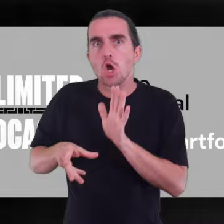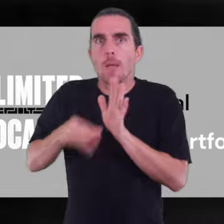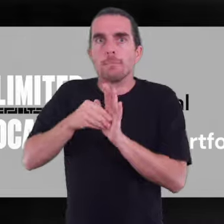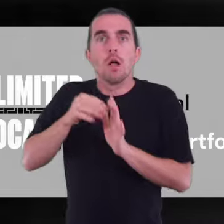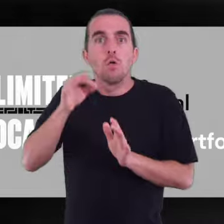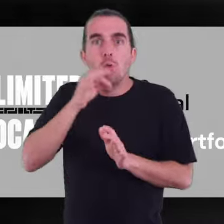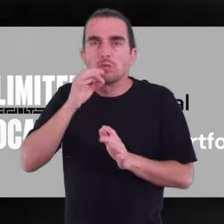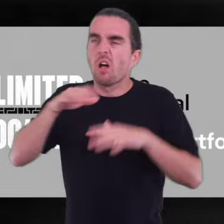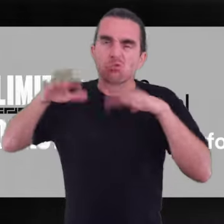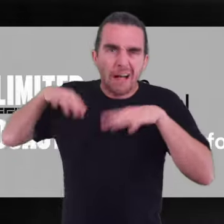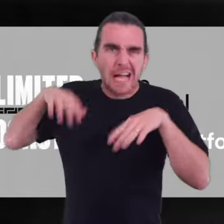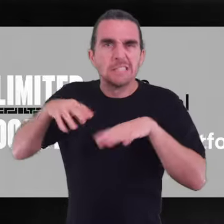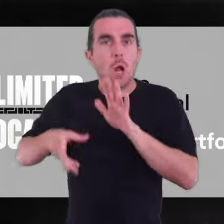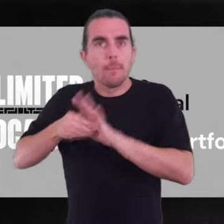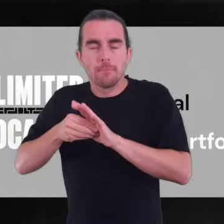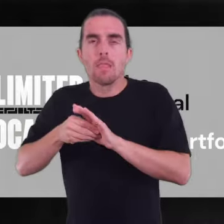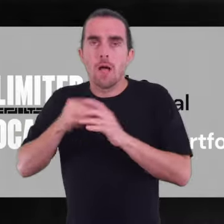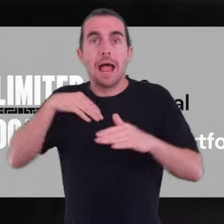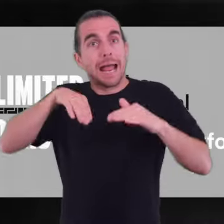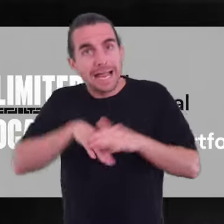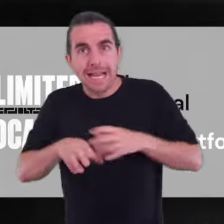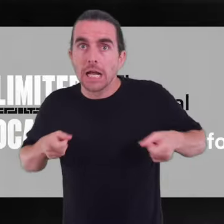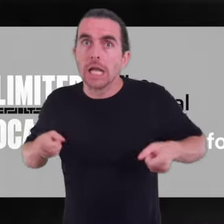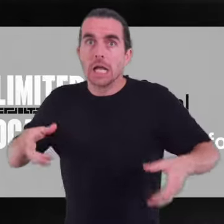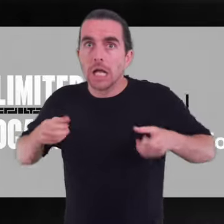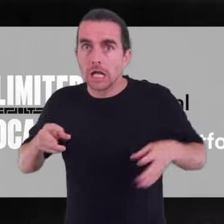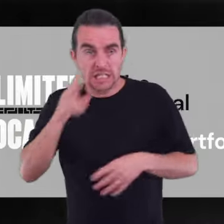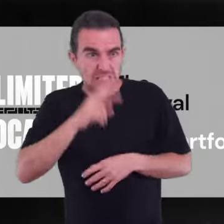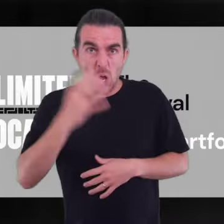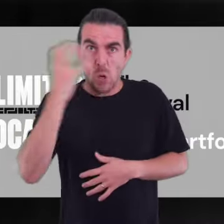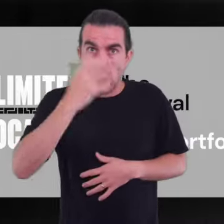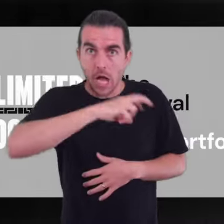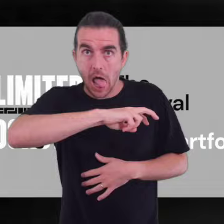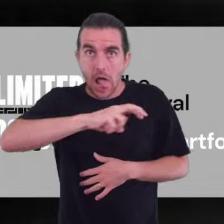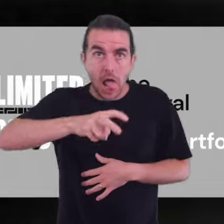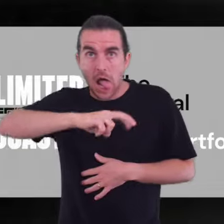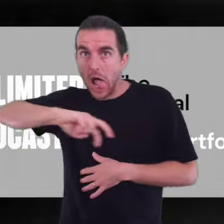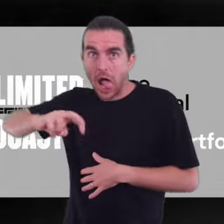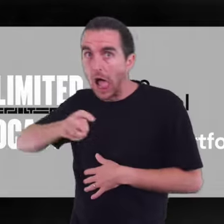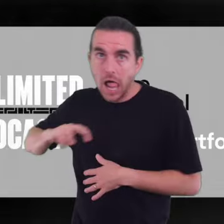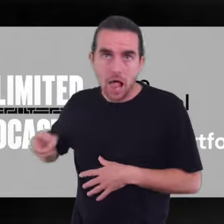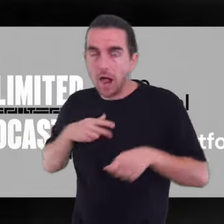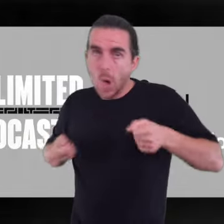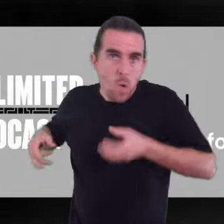and then I was going indoors and just leaving these massive water trails of my wheelchair all over public spaces.